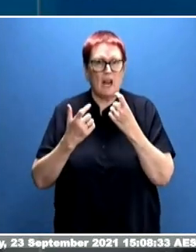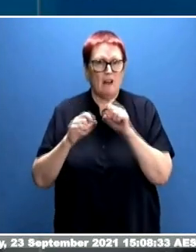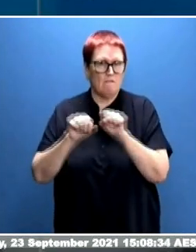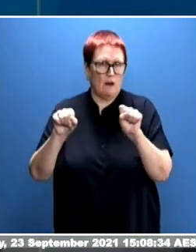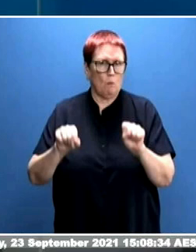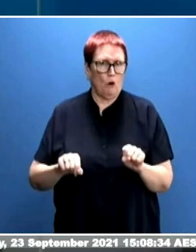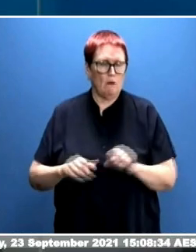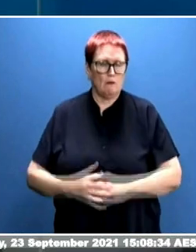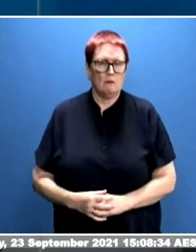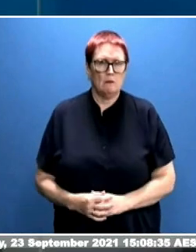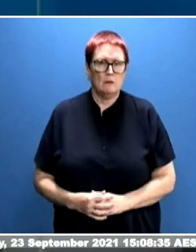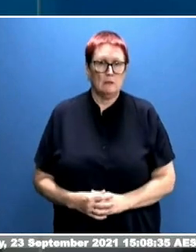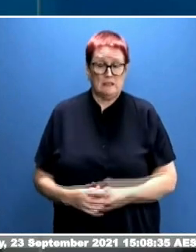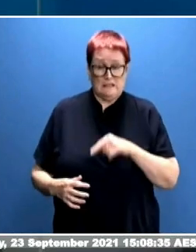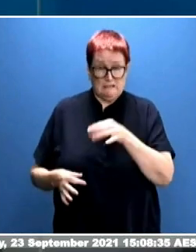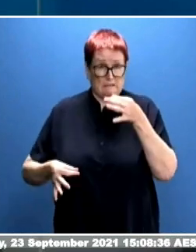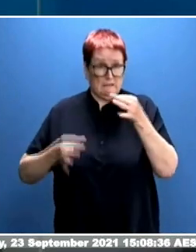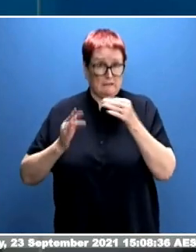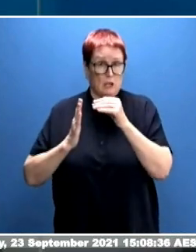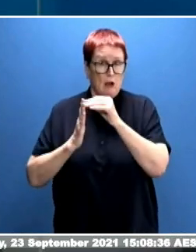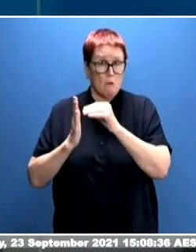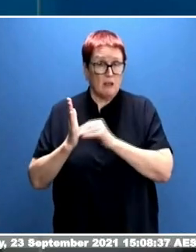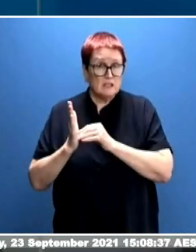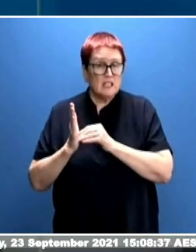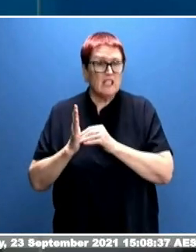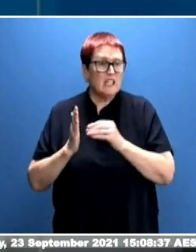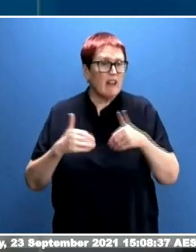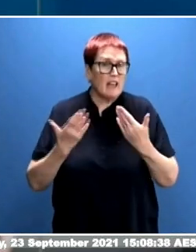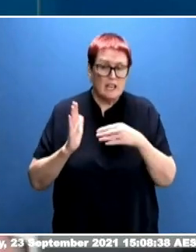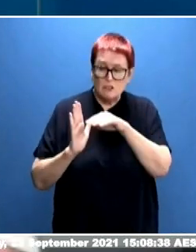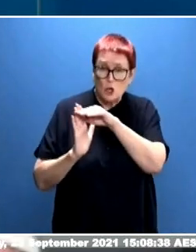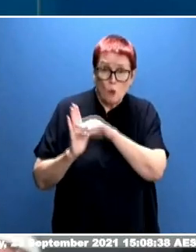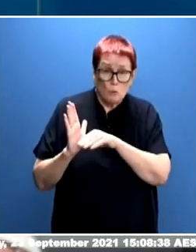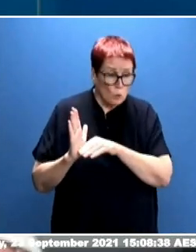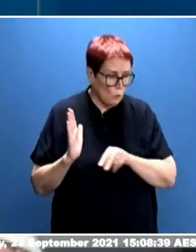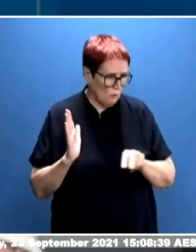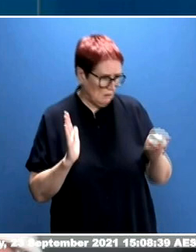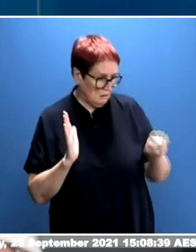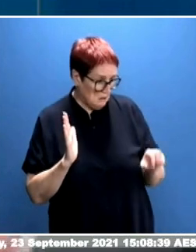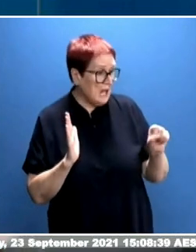That's the policy document which provides the rule for whether a child is eligible or not?